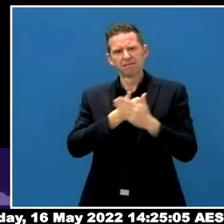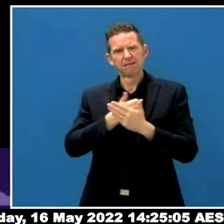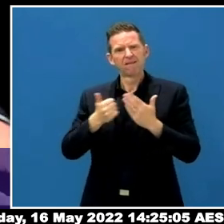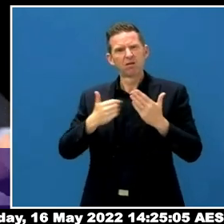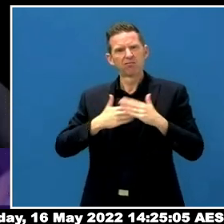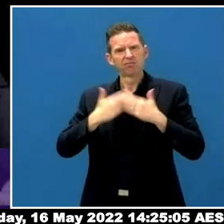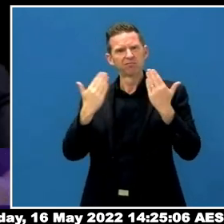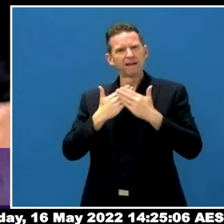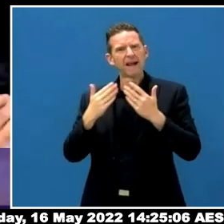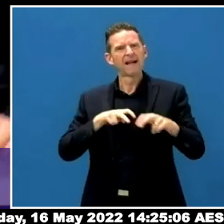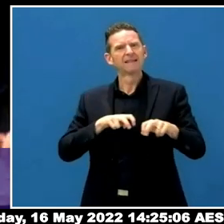owing me that money.